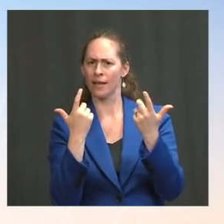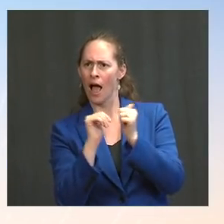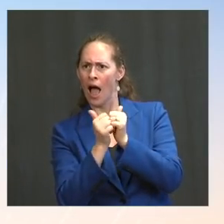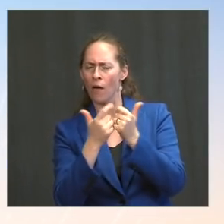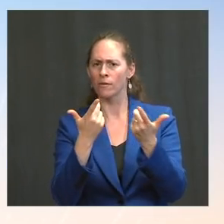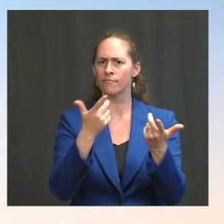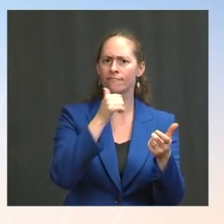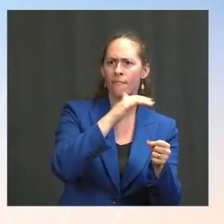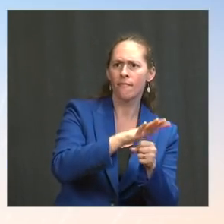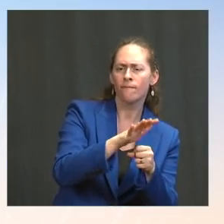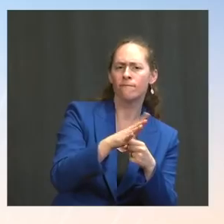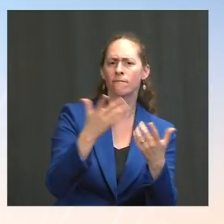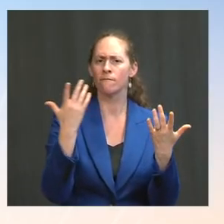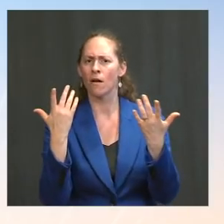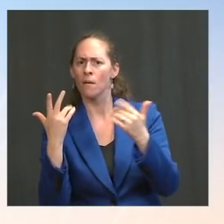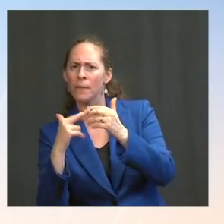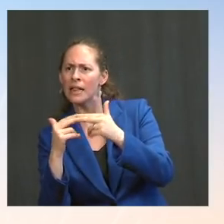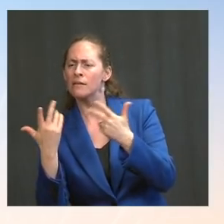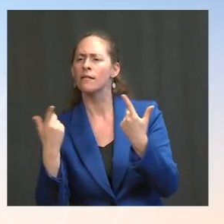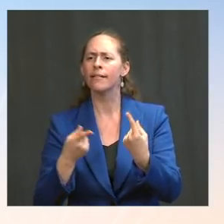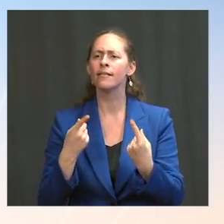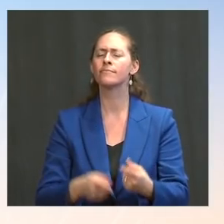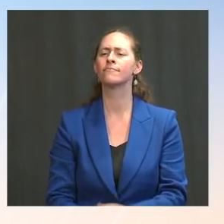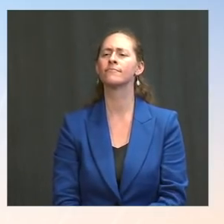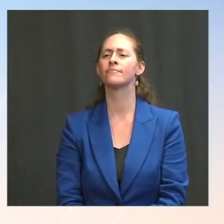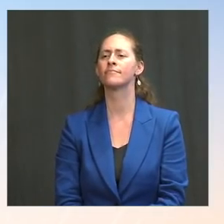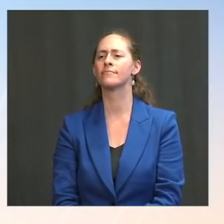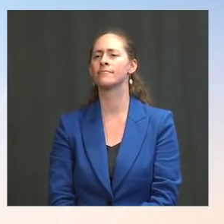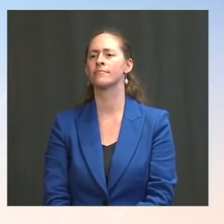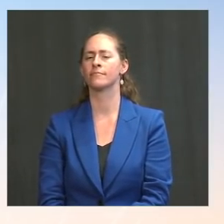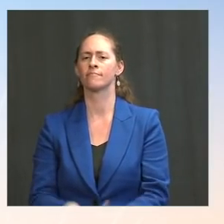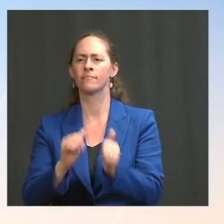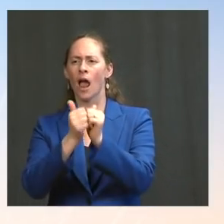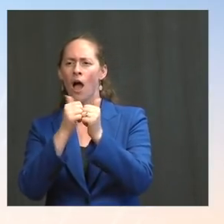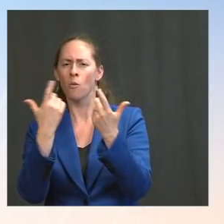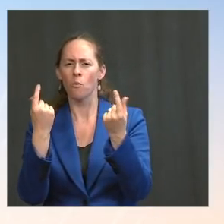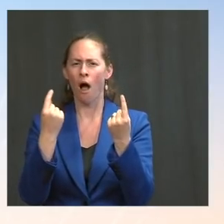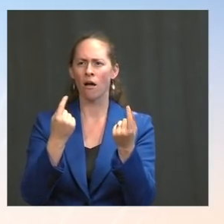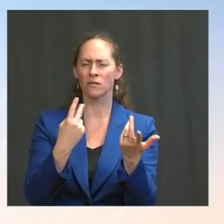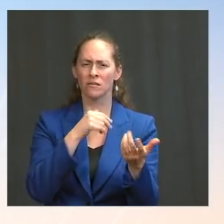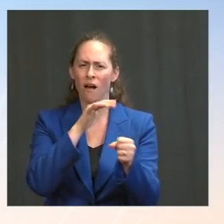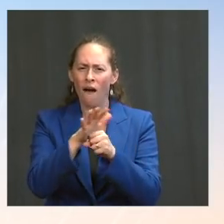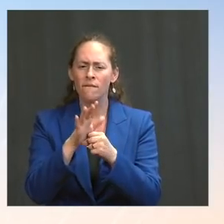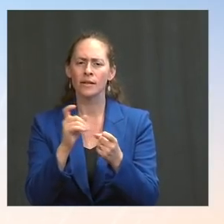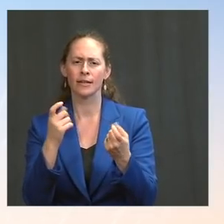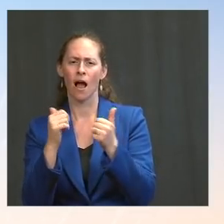to address bottlenecks in the sector. On semiconductors -- which affects many industries, including everything from autos